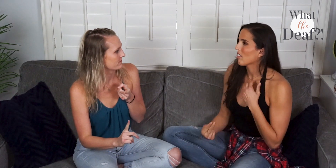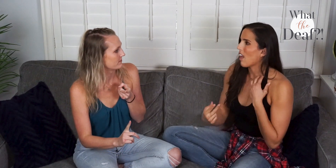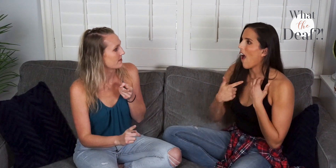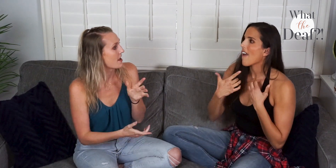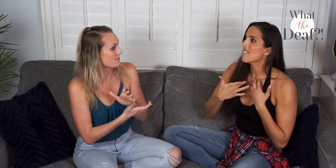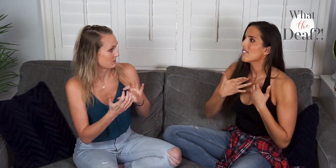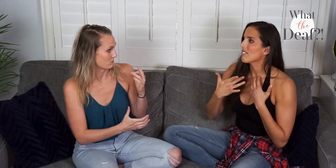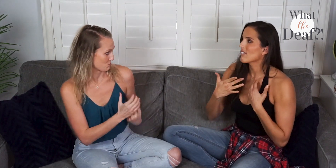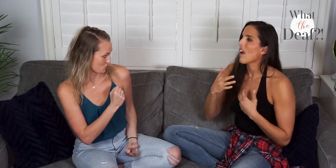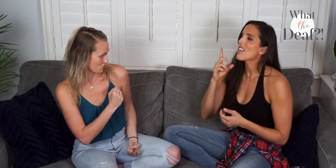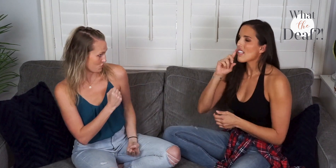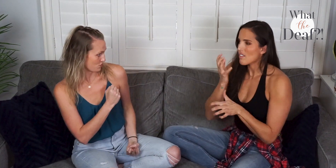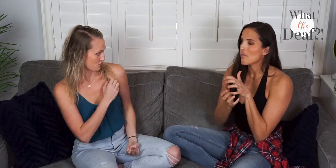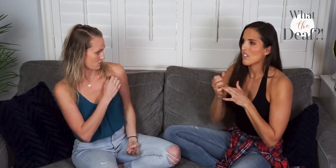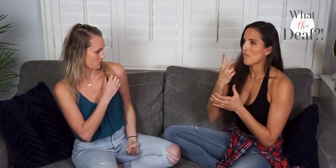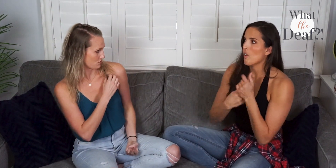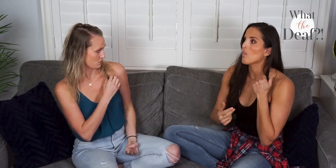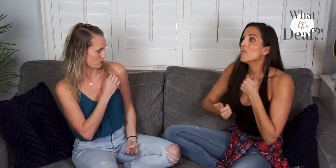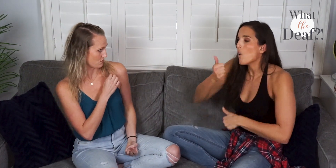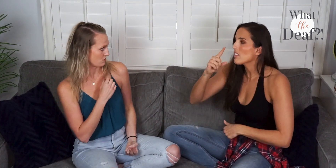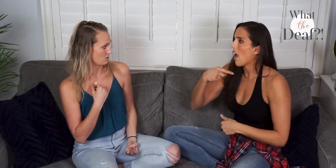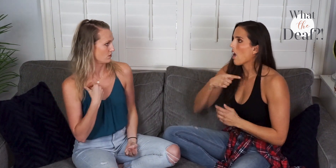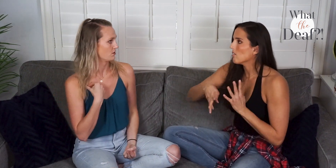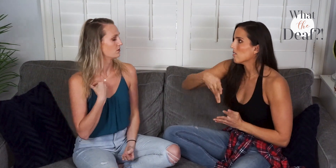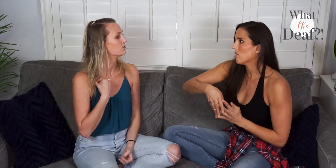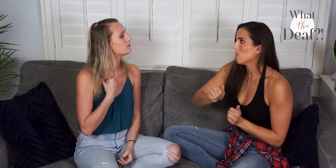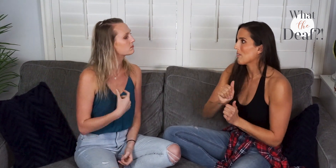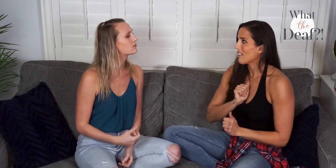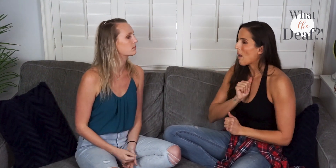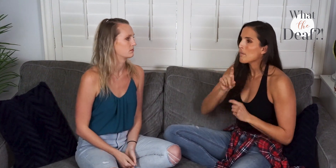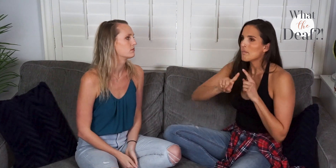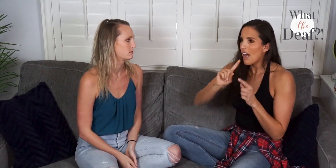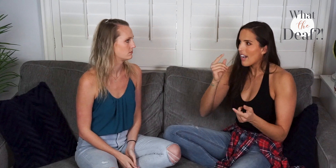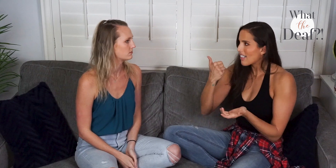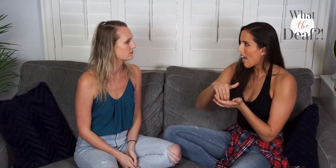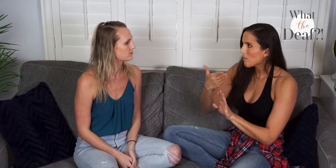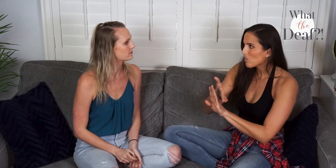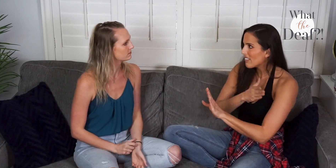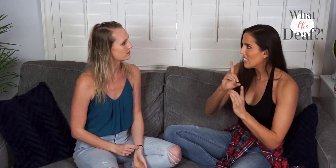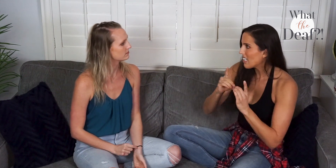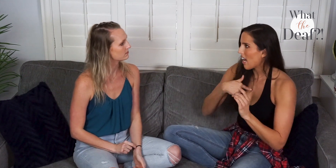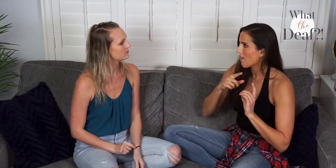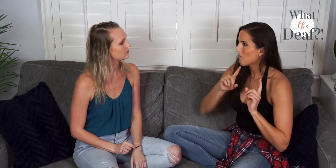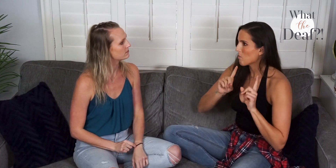I think both. A combination of both? I think it's a combination of both. Mostly I'm more rooted with who I am, but again,